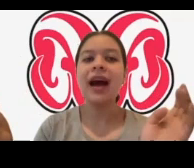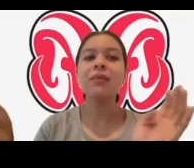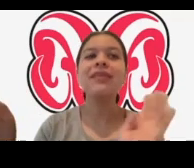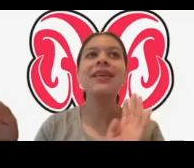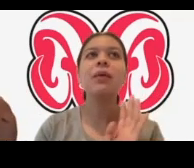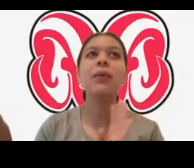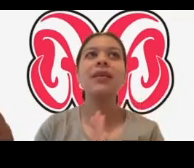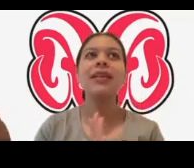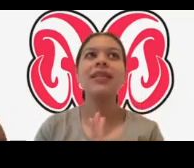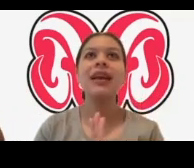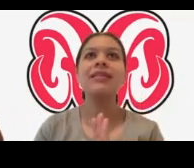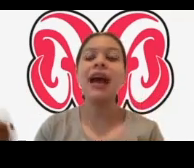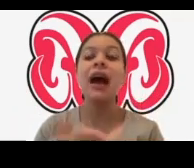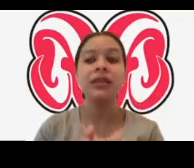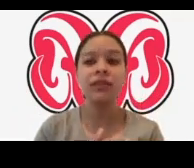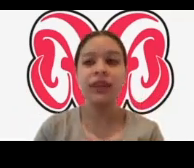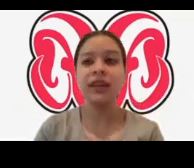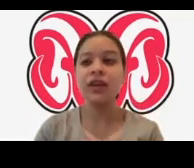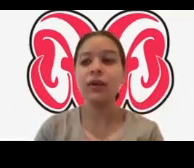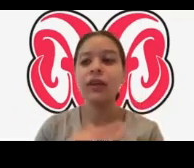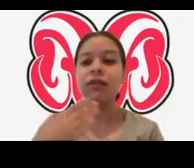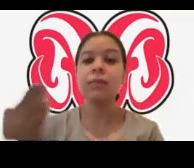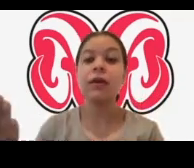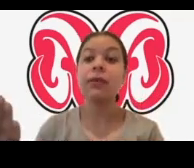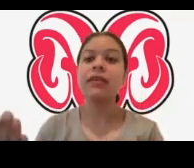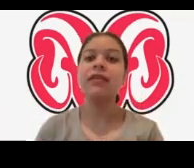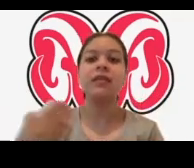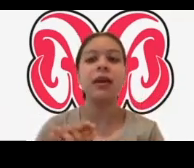I wasn't aware that they didn't actively, you know, give input because to me